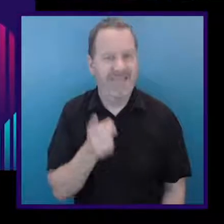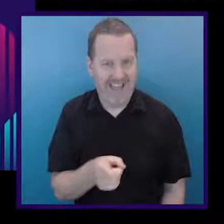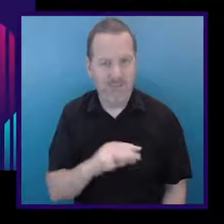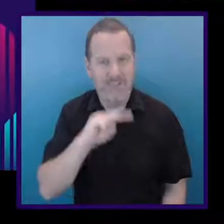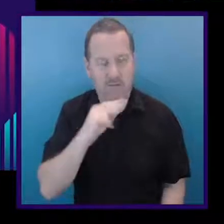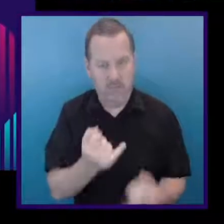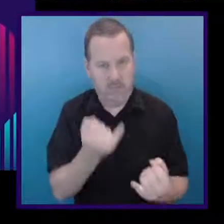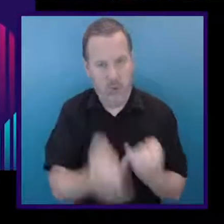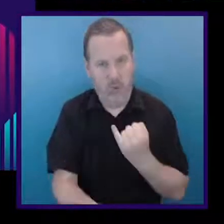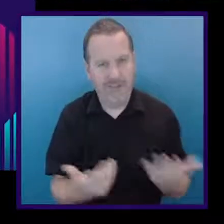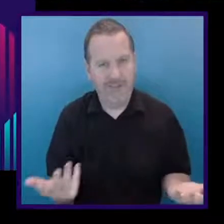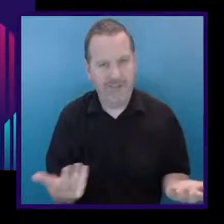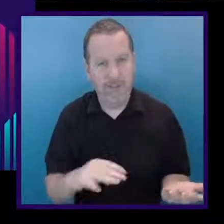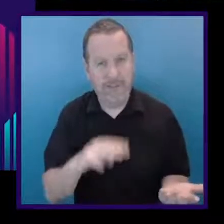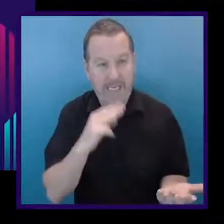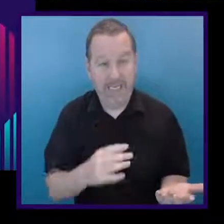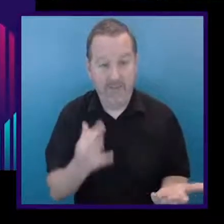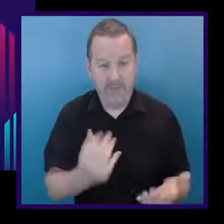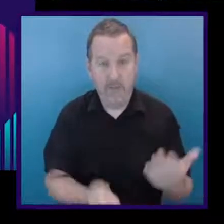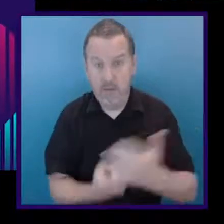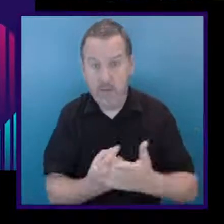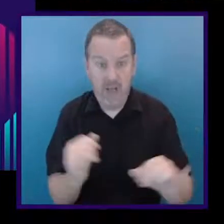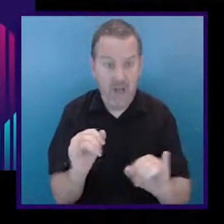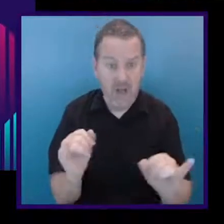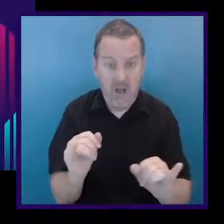been the first thing to go because they're seen as the thing that is nice to do in primary